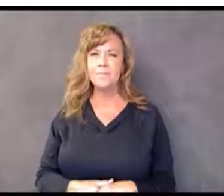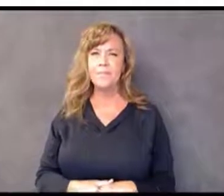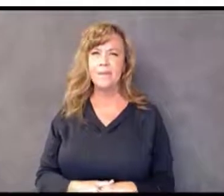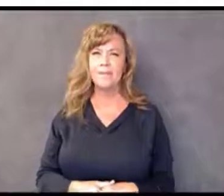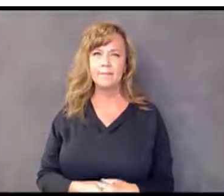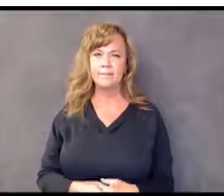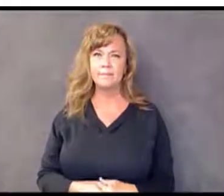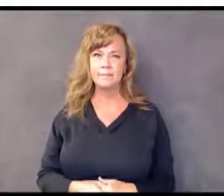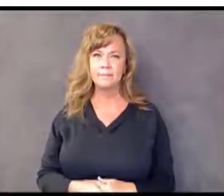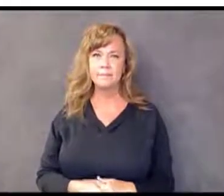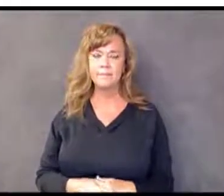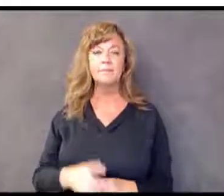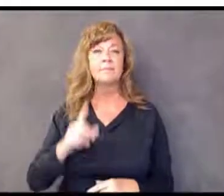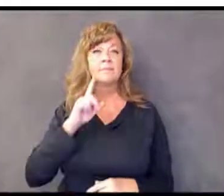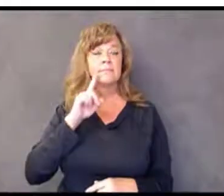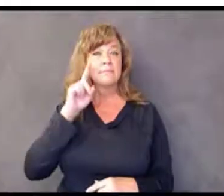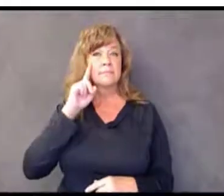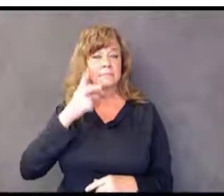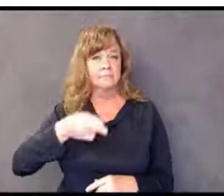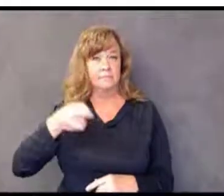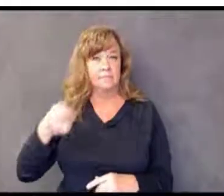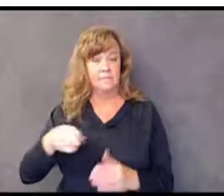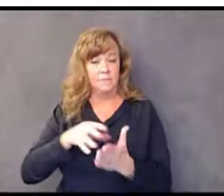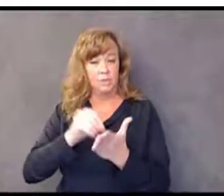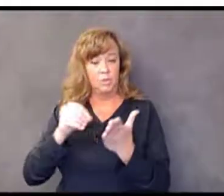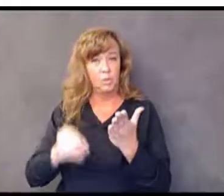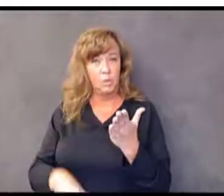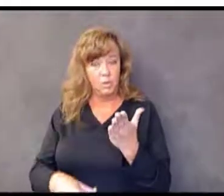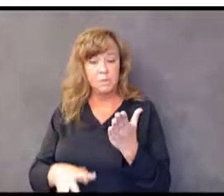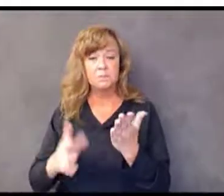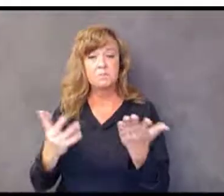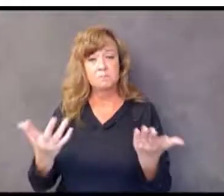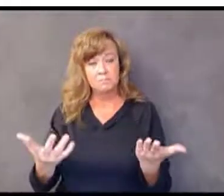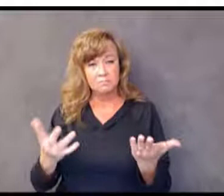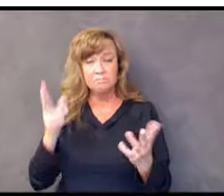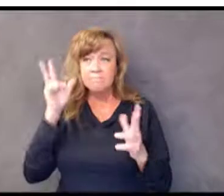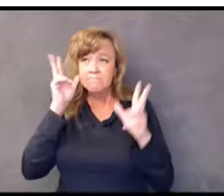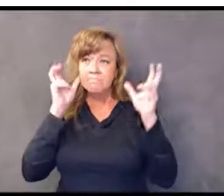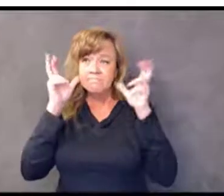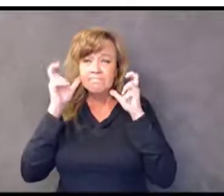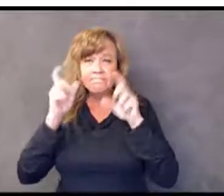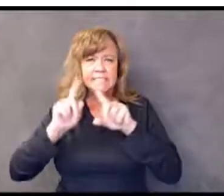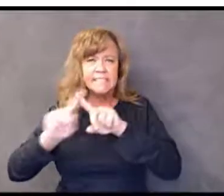Deaf or hard of hearing students access auditory information in a variety of ways.